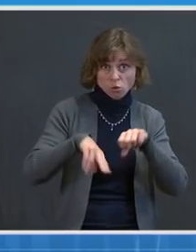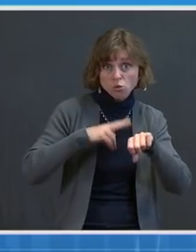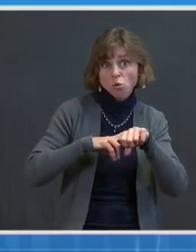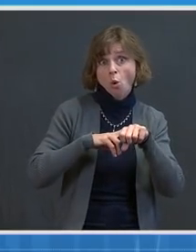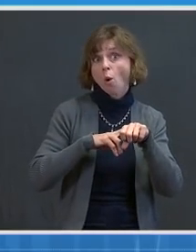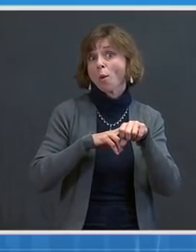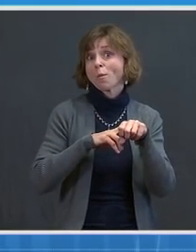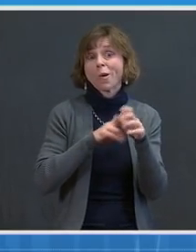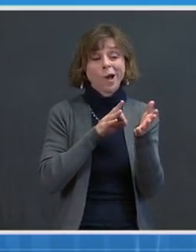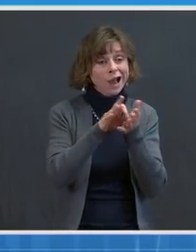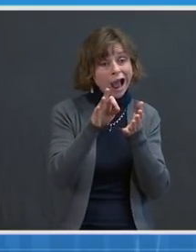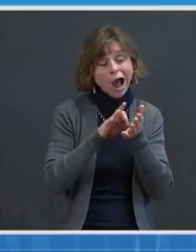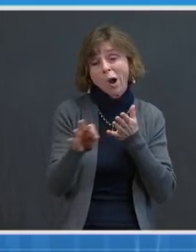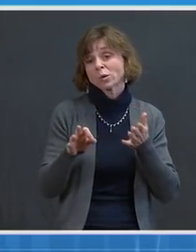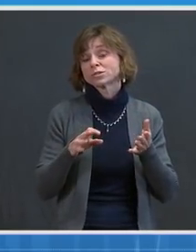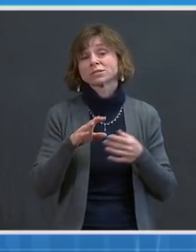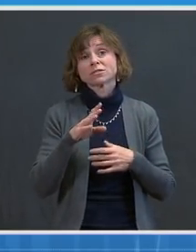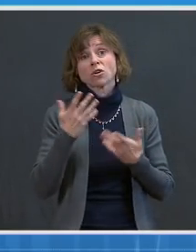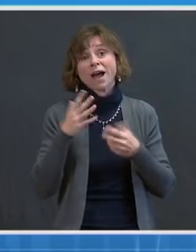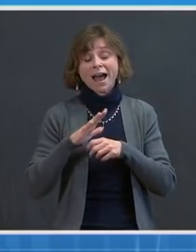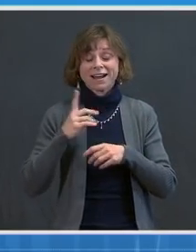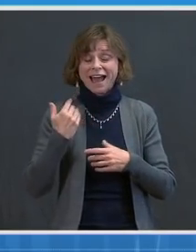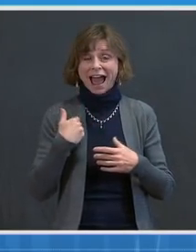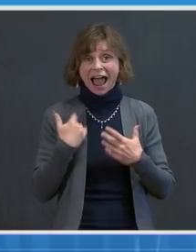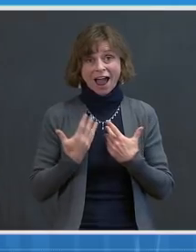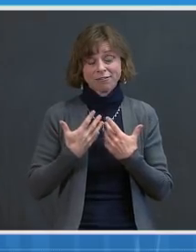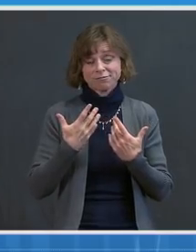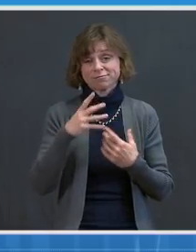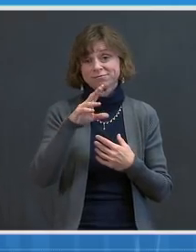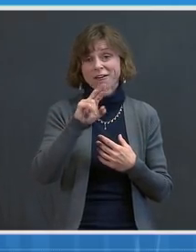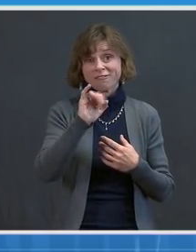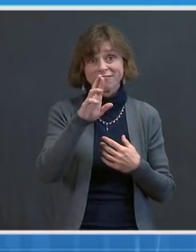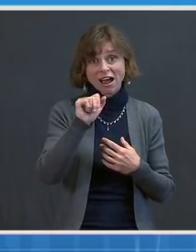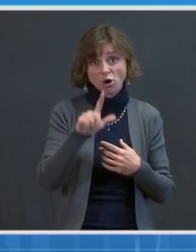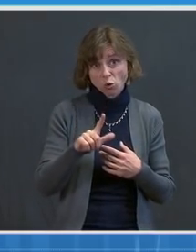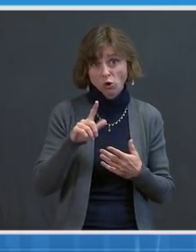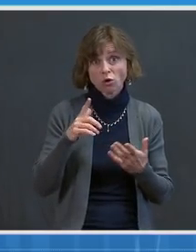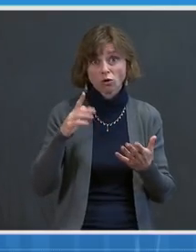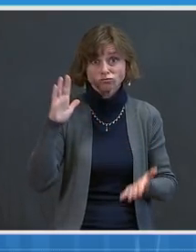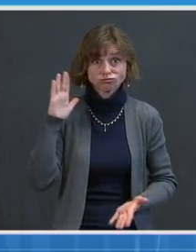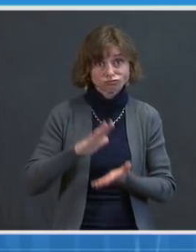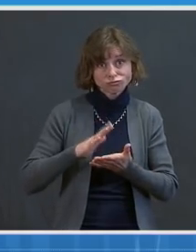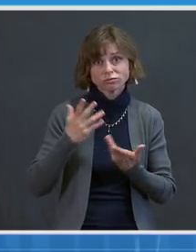suppressed by combination antiretroviral therapy, have relatively intact immune response.